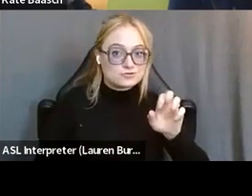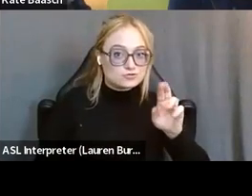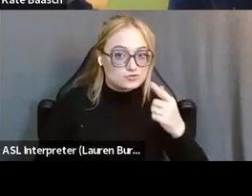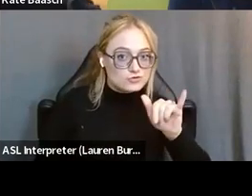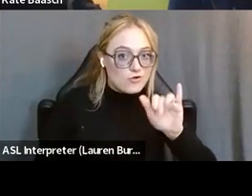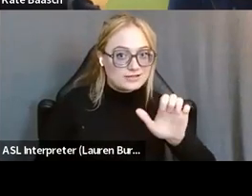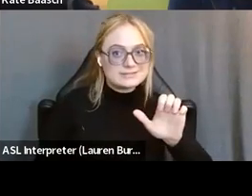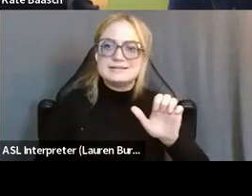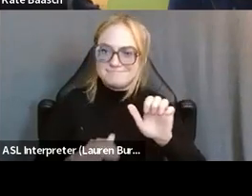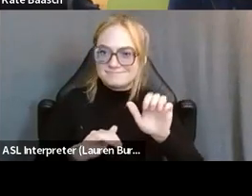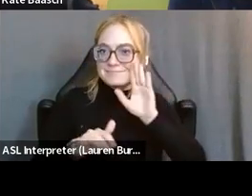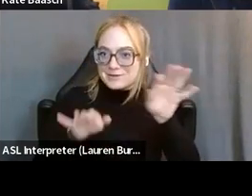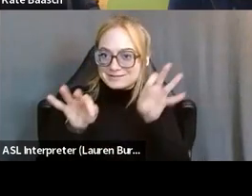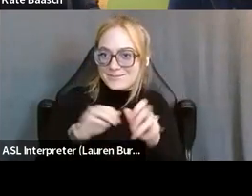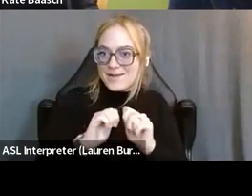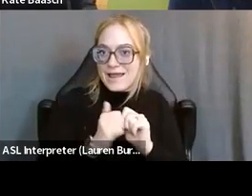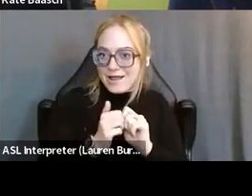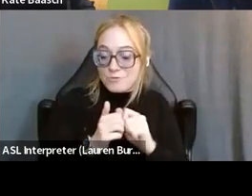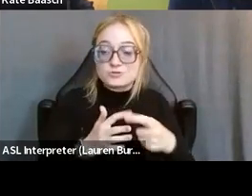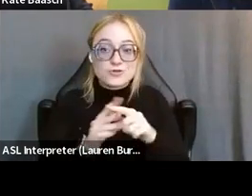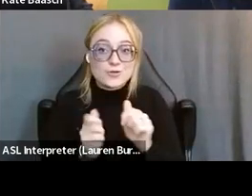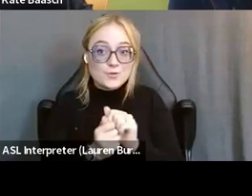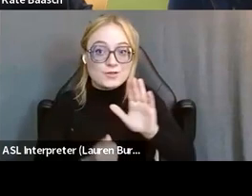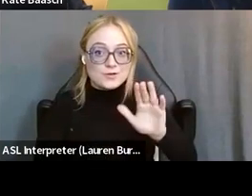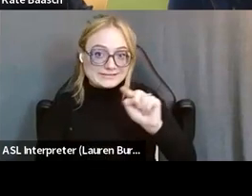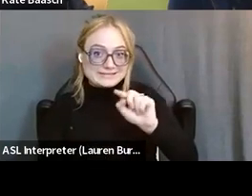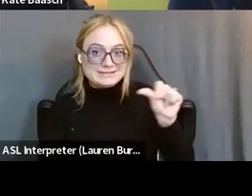and starting with your liaison may be the first step for you.